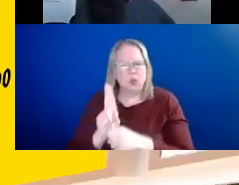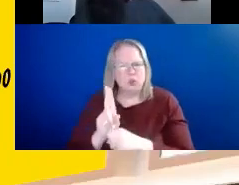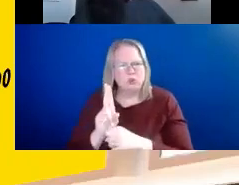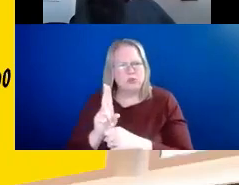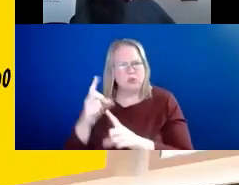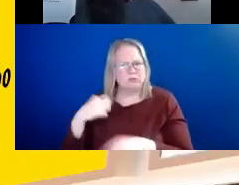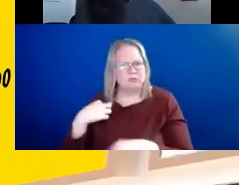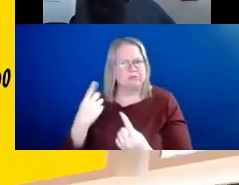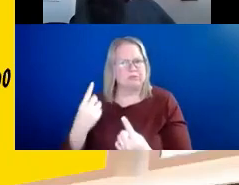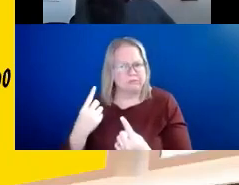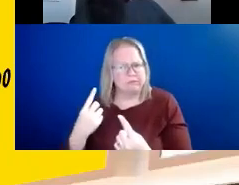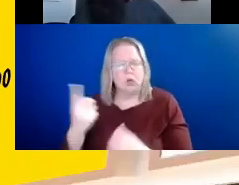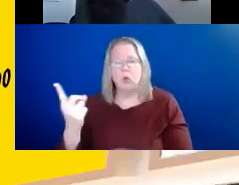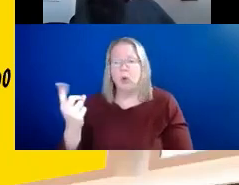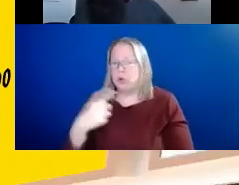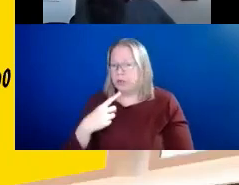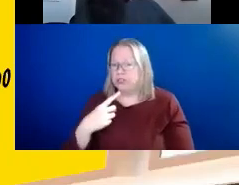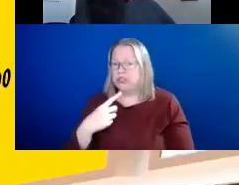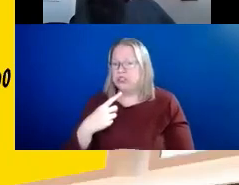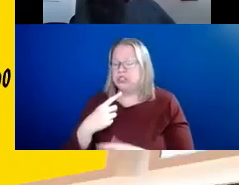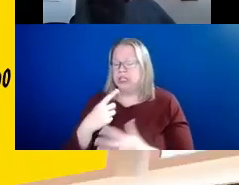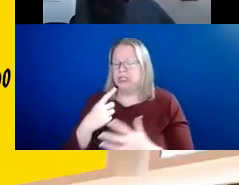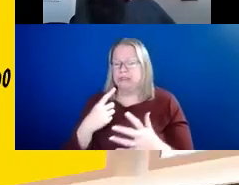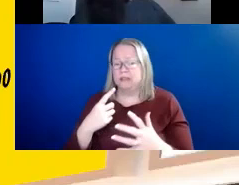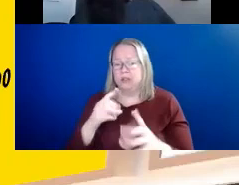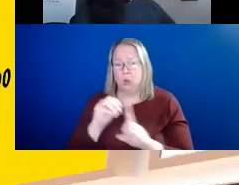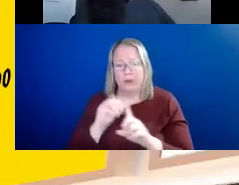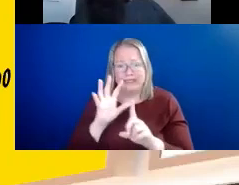We had a question at the orientation last Friday,